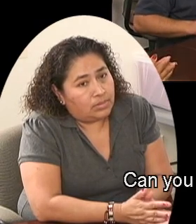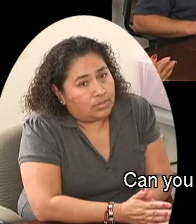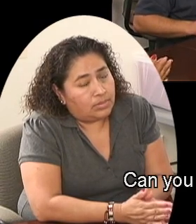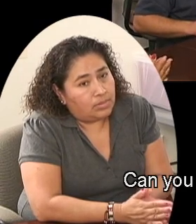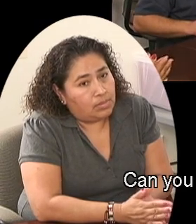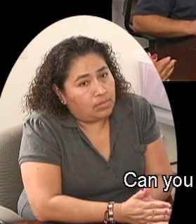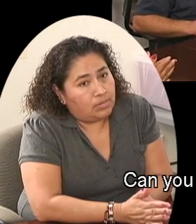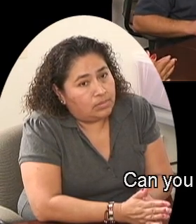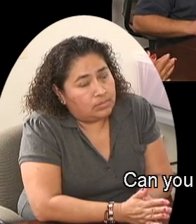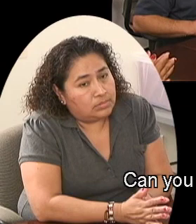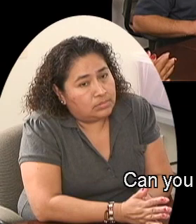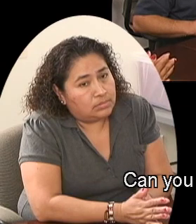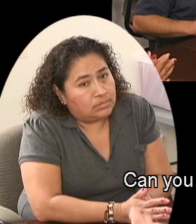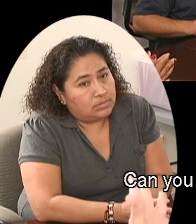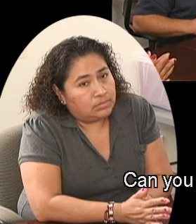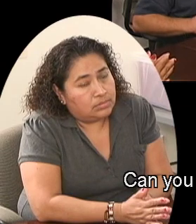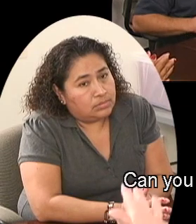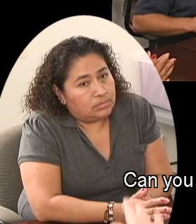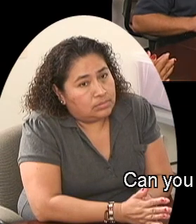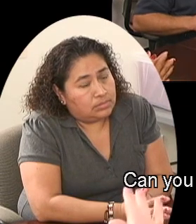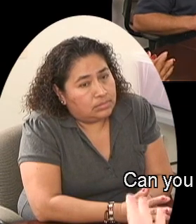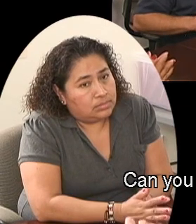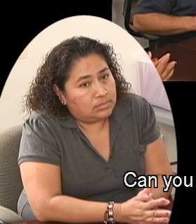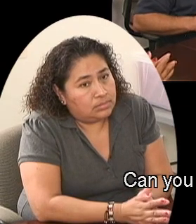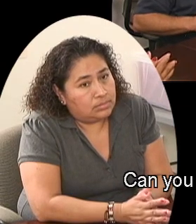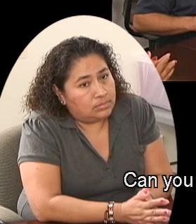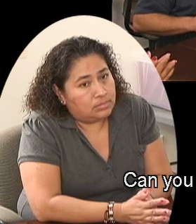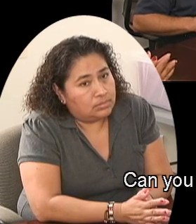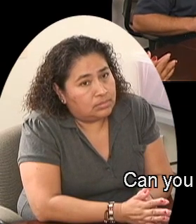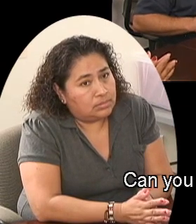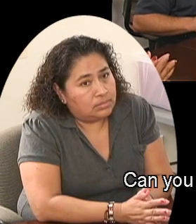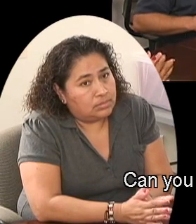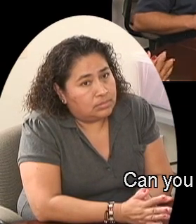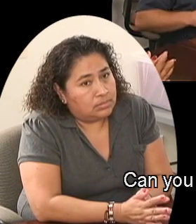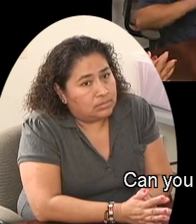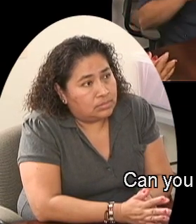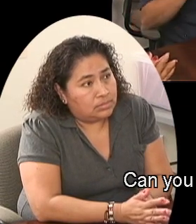Can you lift ten pounds?